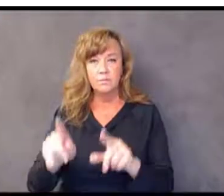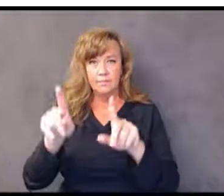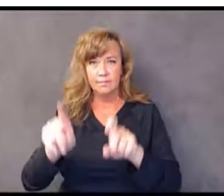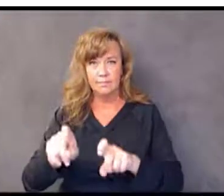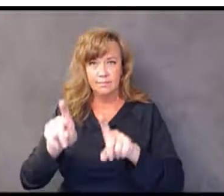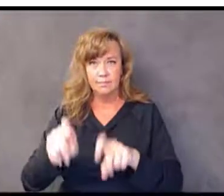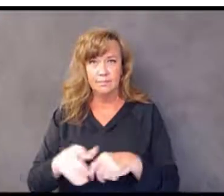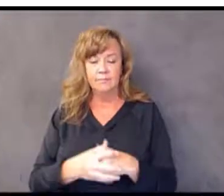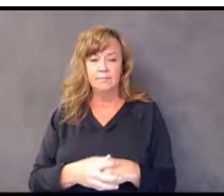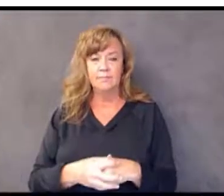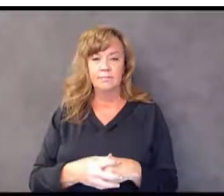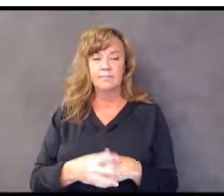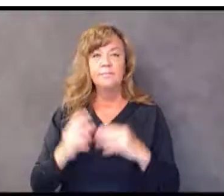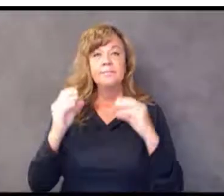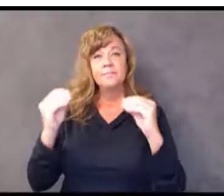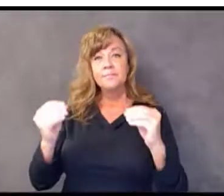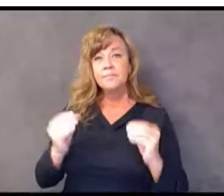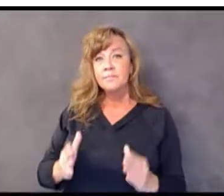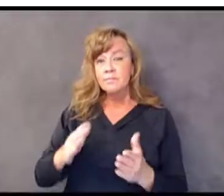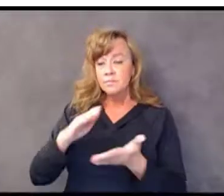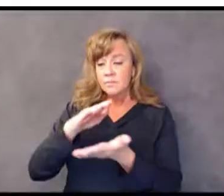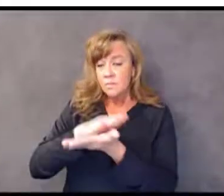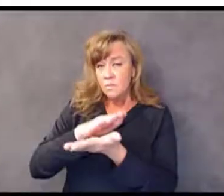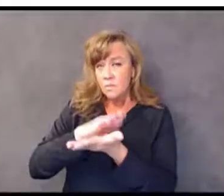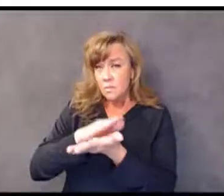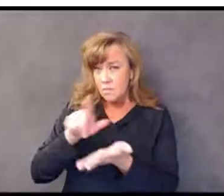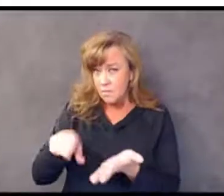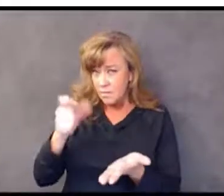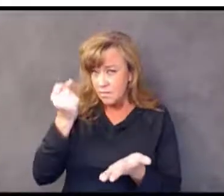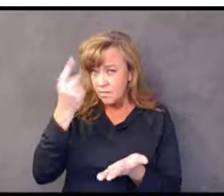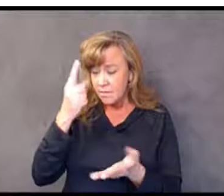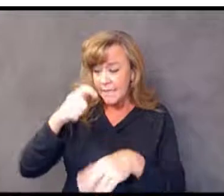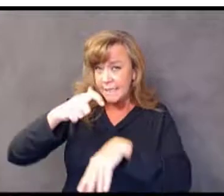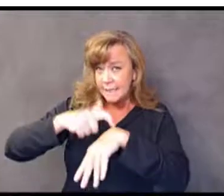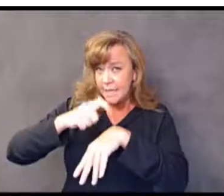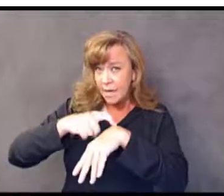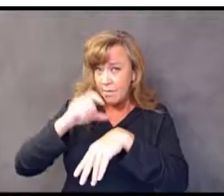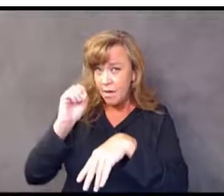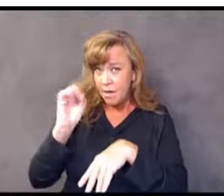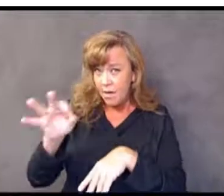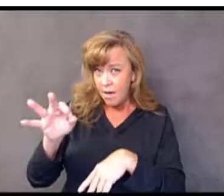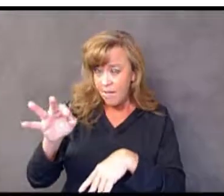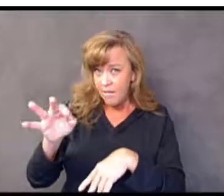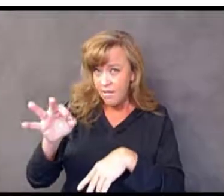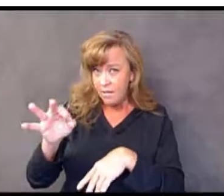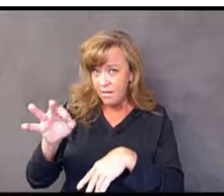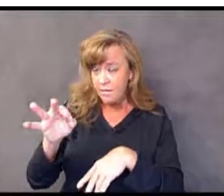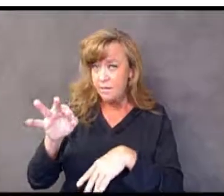Teachers and schools should understand that when the time is turned off for IRI, the normed